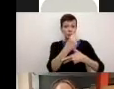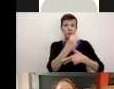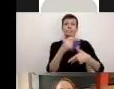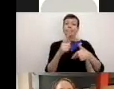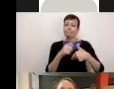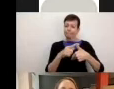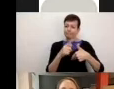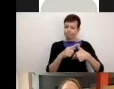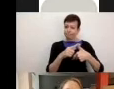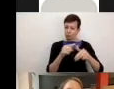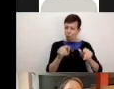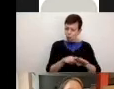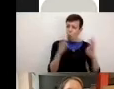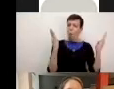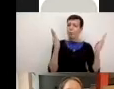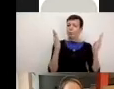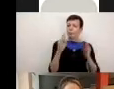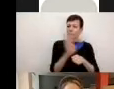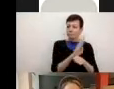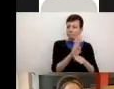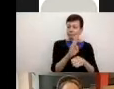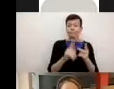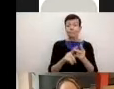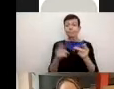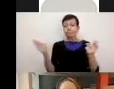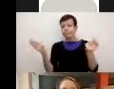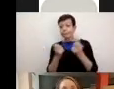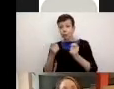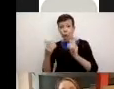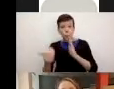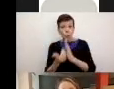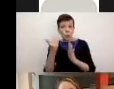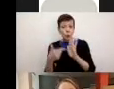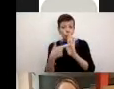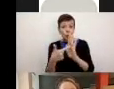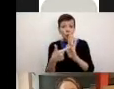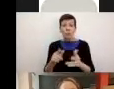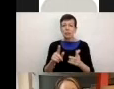development of new business models; attracting, restoring and retaining jobs for artists and